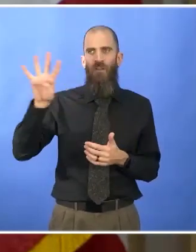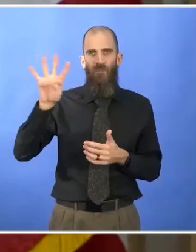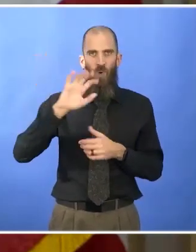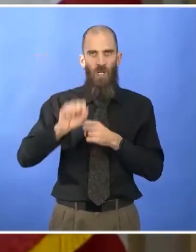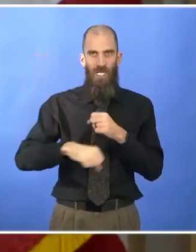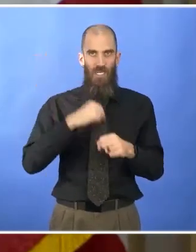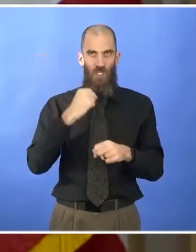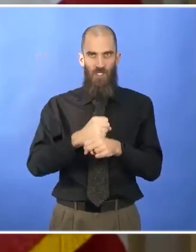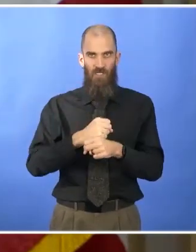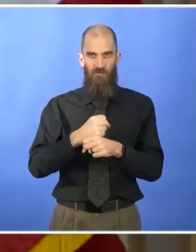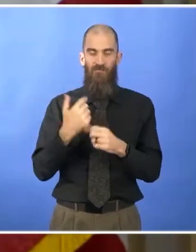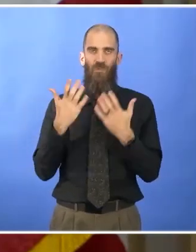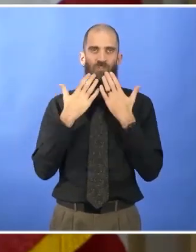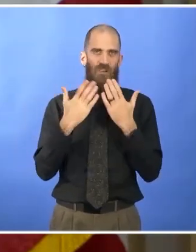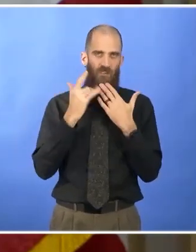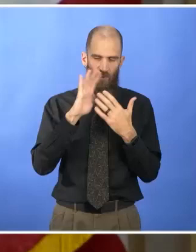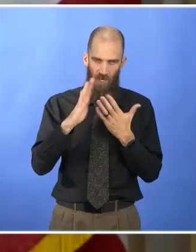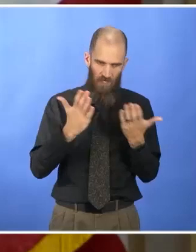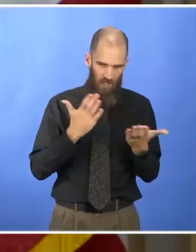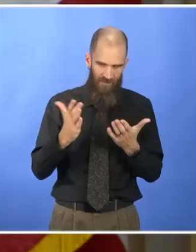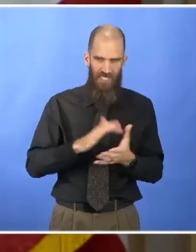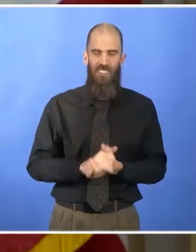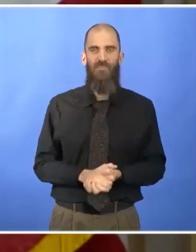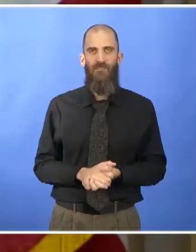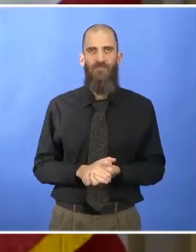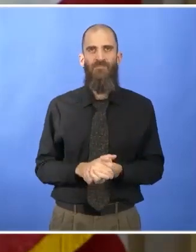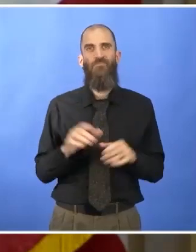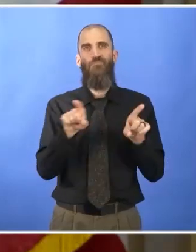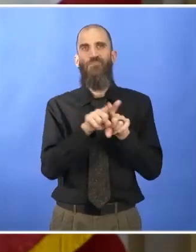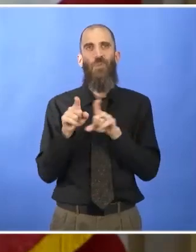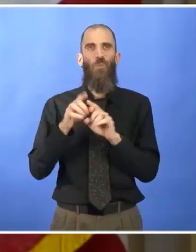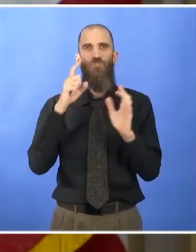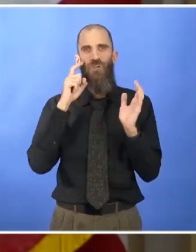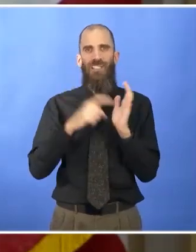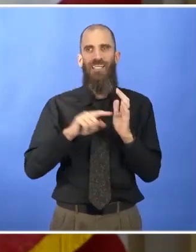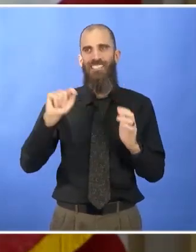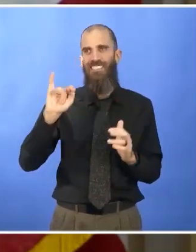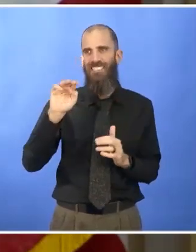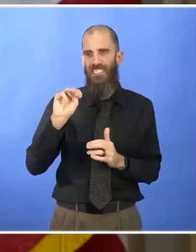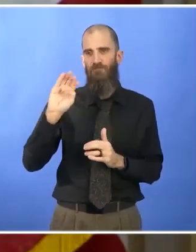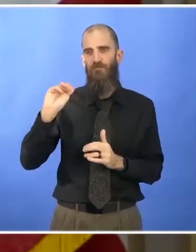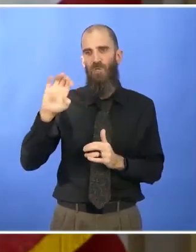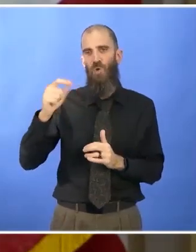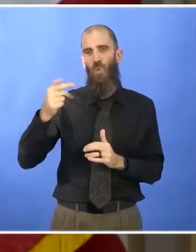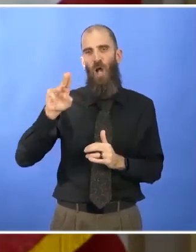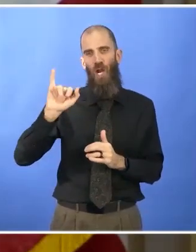ALSO WANT TO RECOGNIZE TO